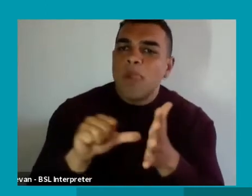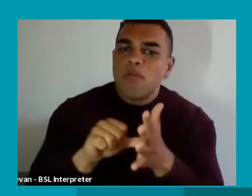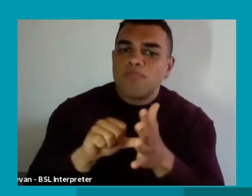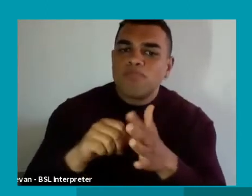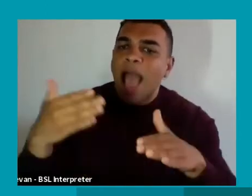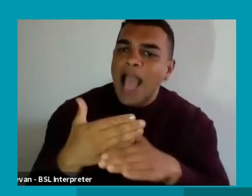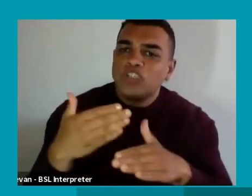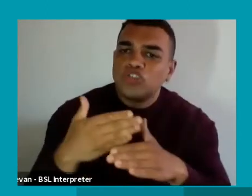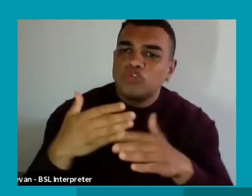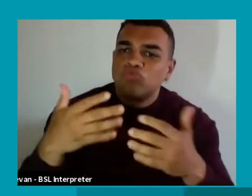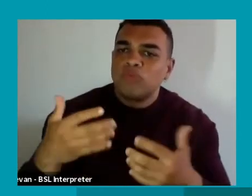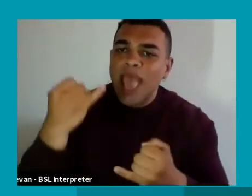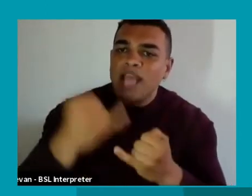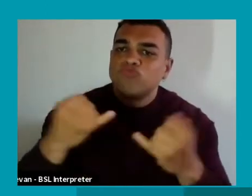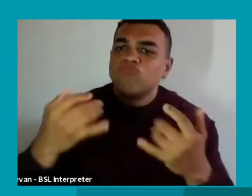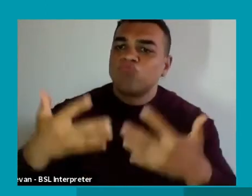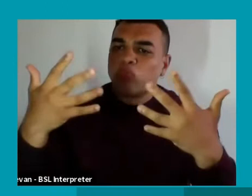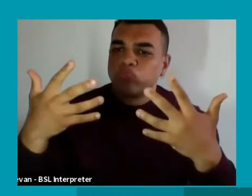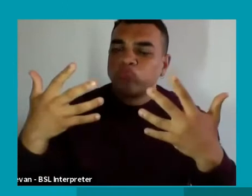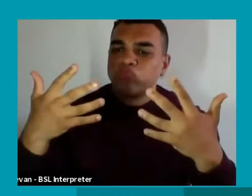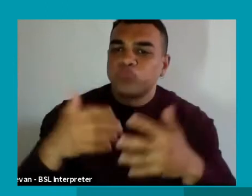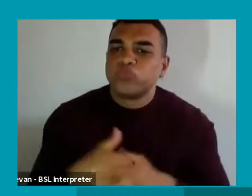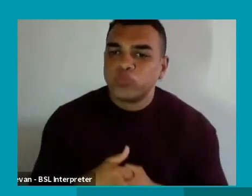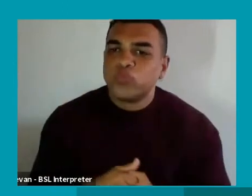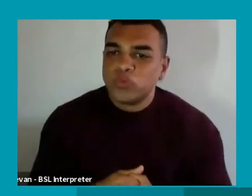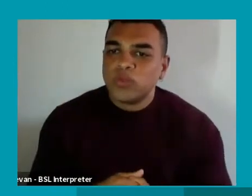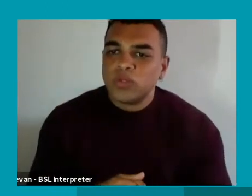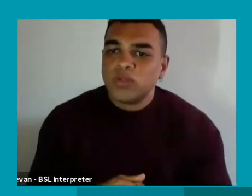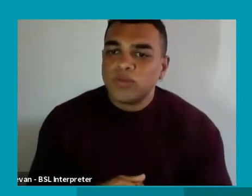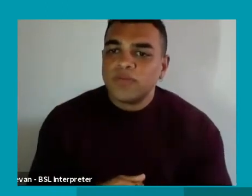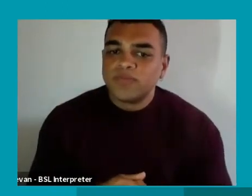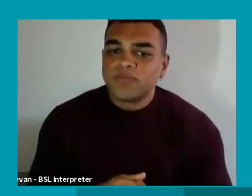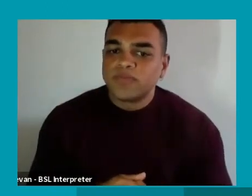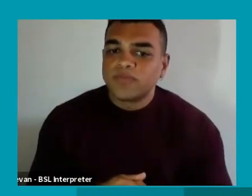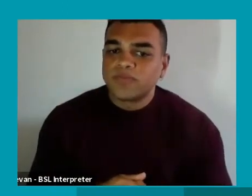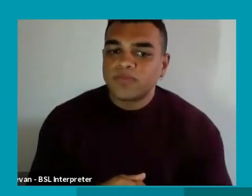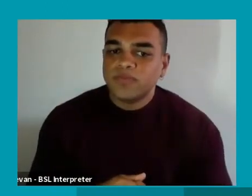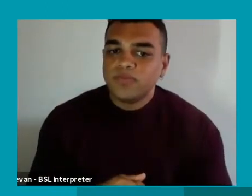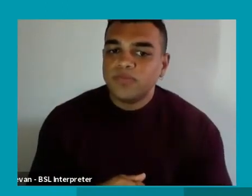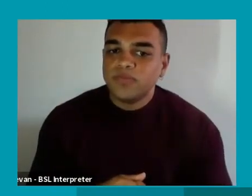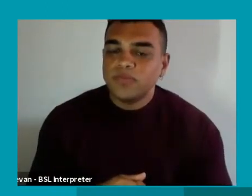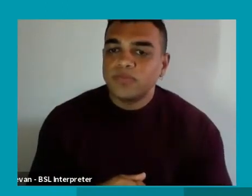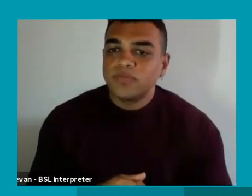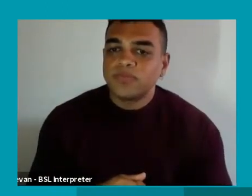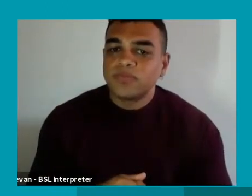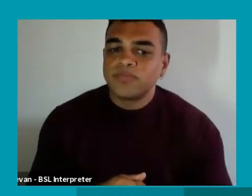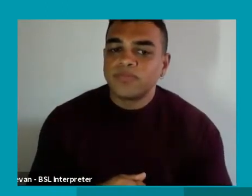task, action, result or CAR, which is context, action and result, they're all basically the same framework, but they get you to think about what